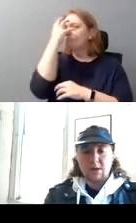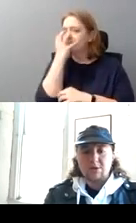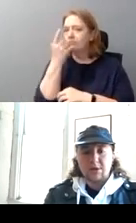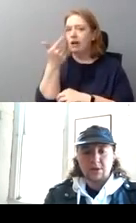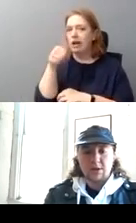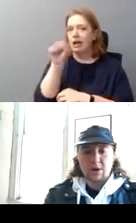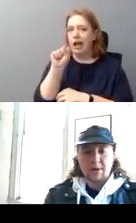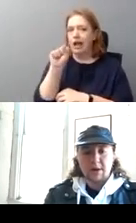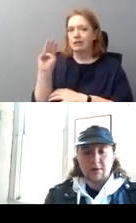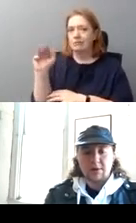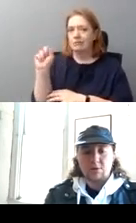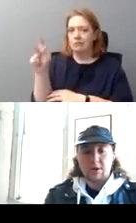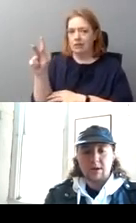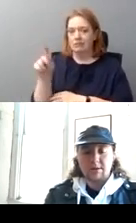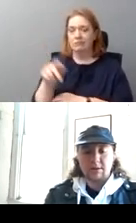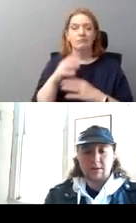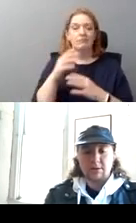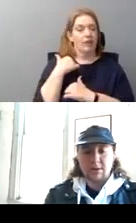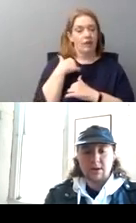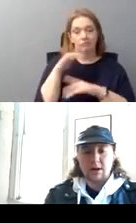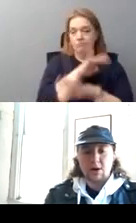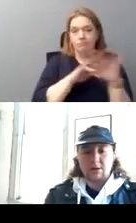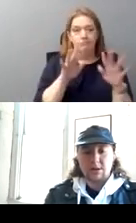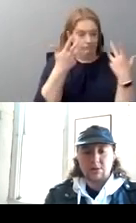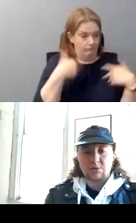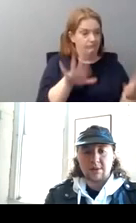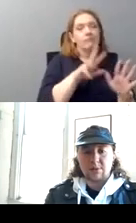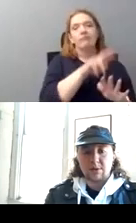he traveled to Europe and Africa working as an illustrator and architectural draftsman.